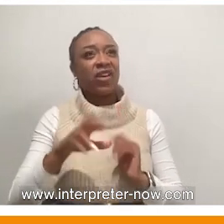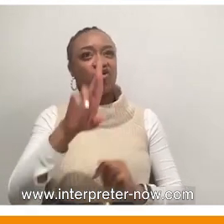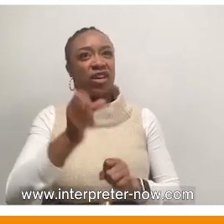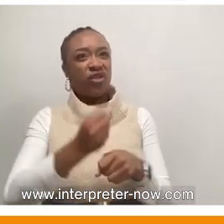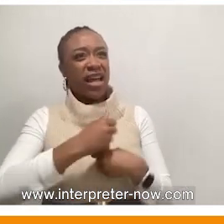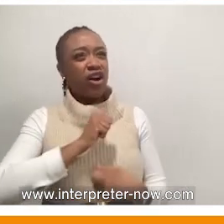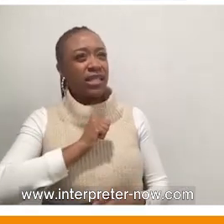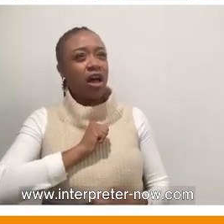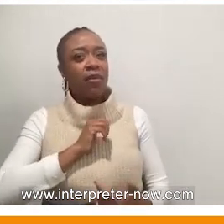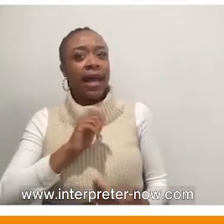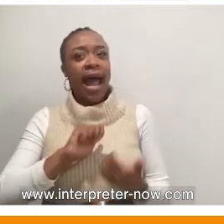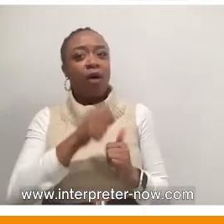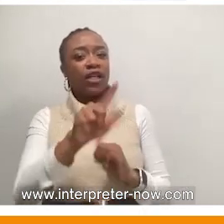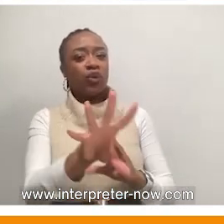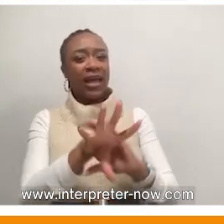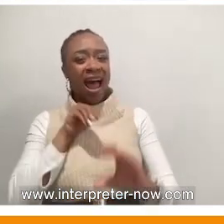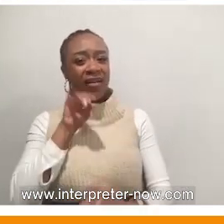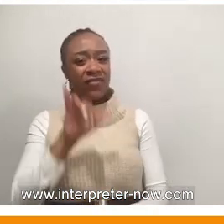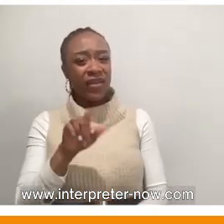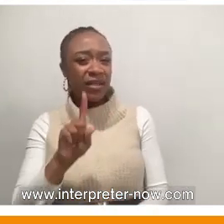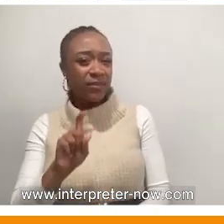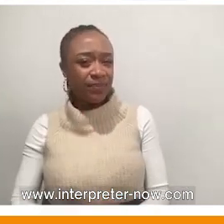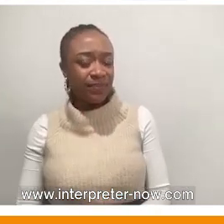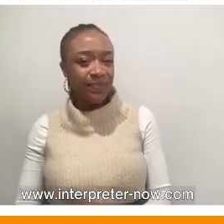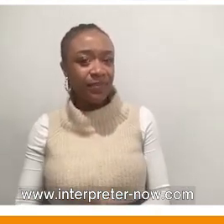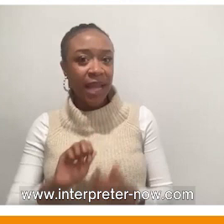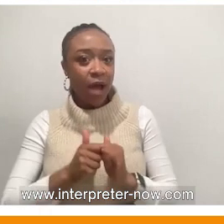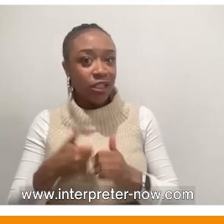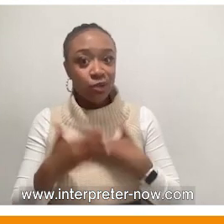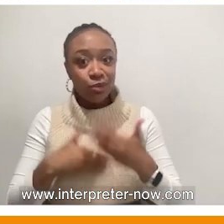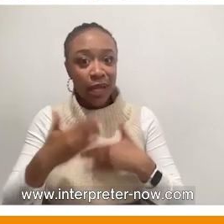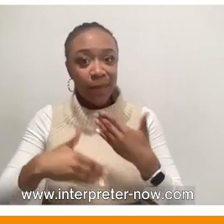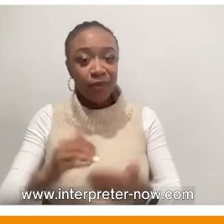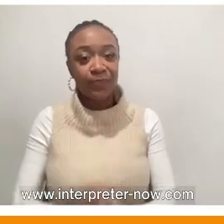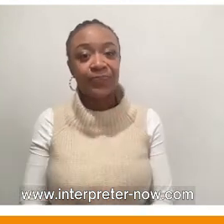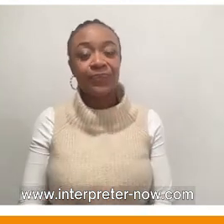recreate ourselves. How did you get out of it? How did you get through it?